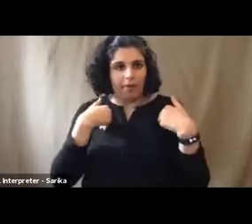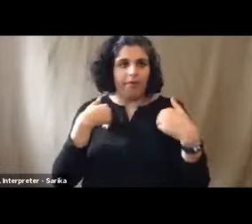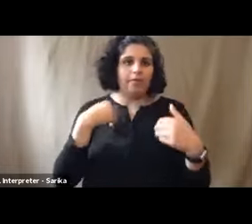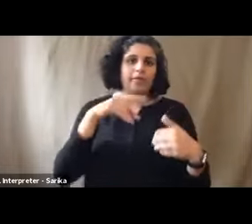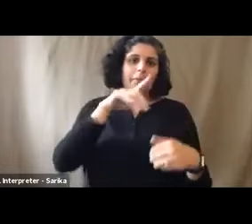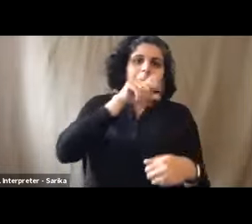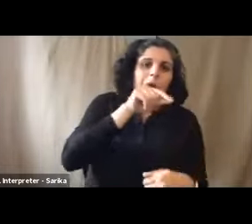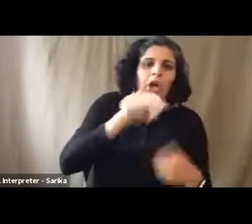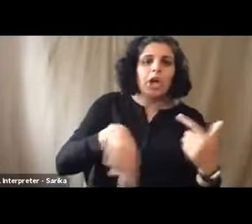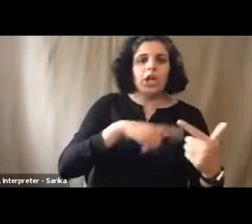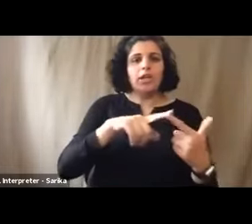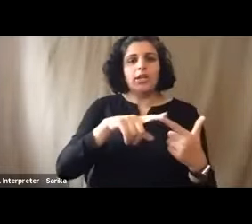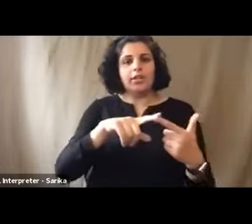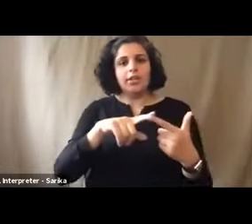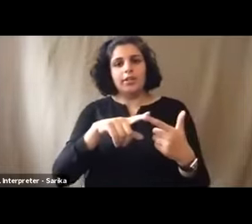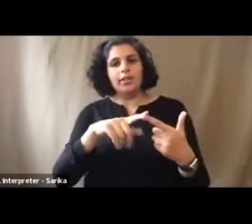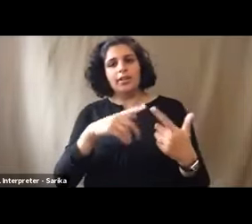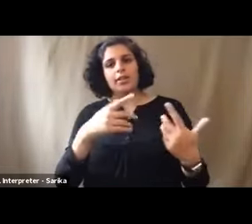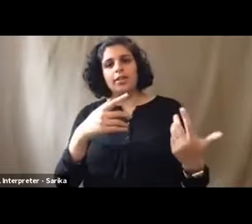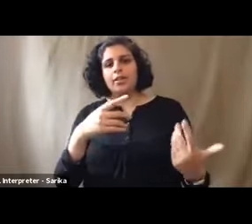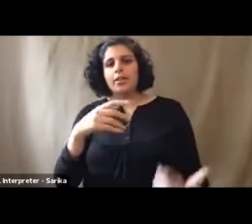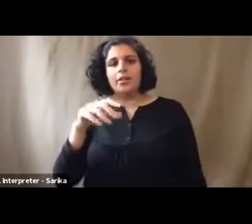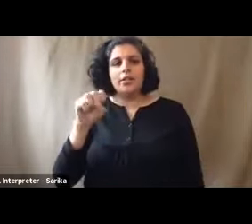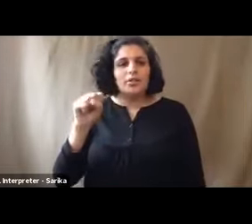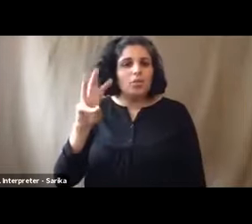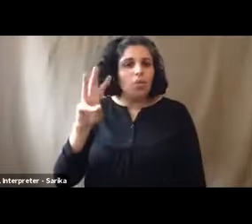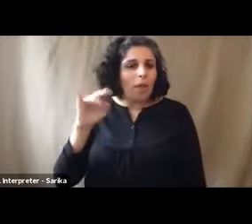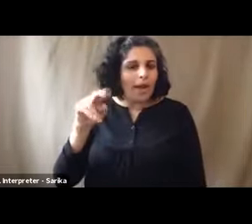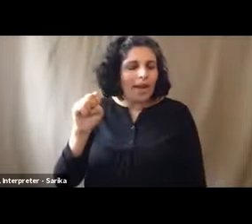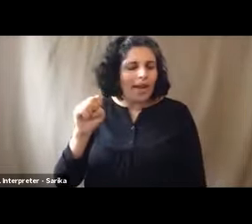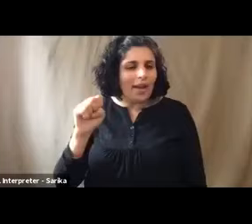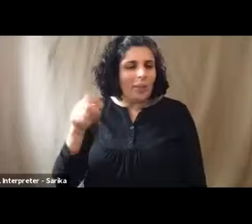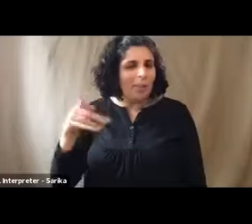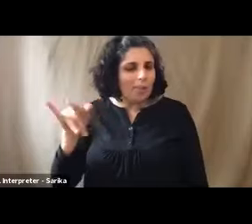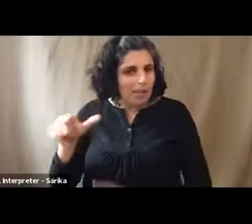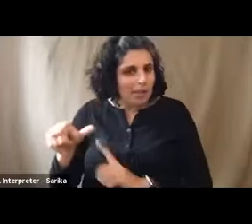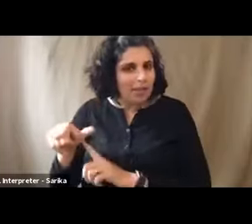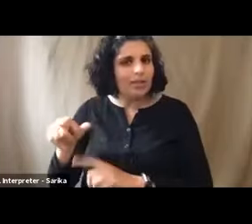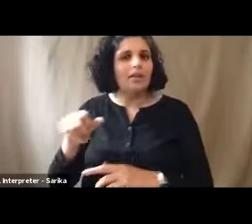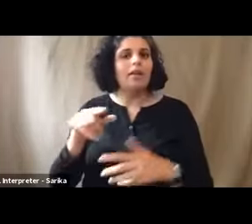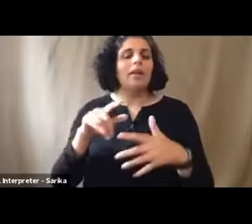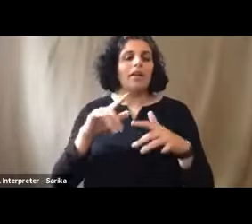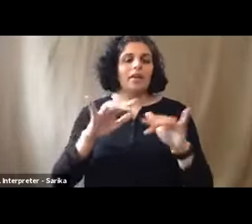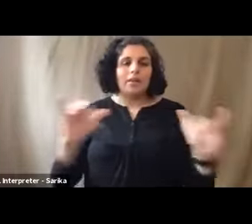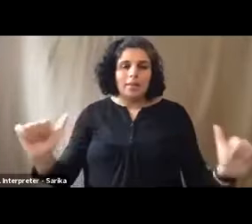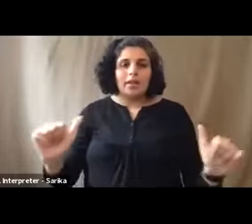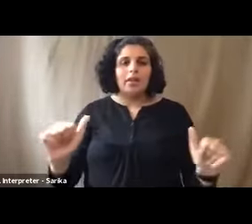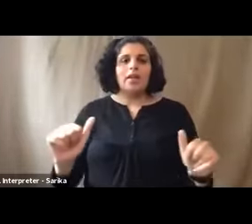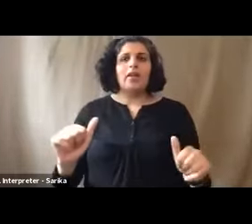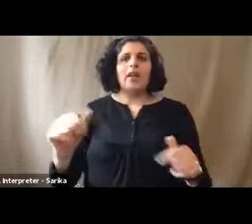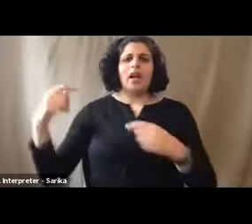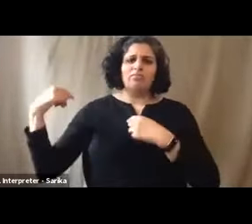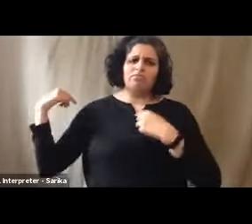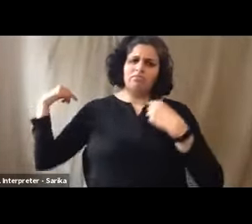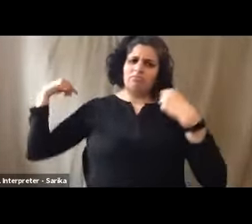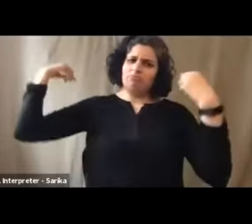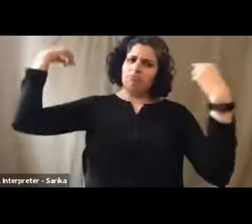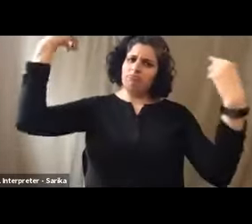We have a long history of humanity having been exposed to coronaviruses, but not all